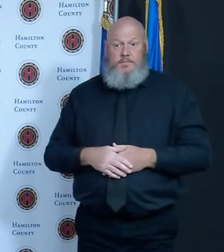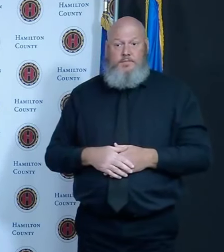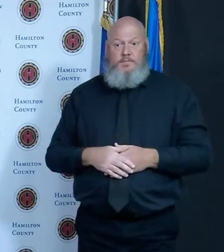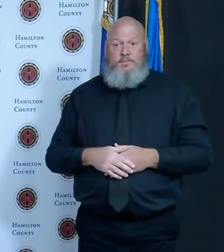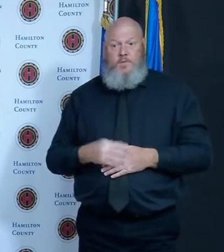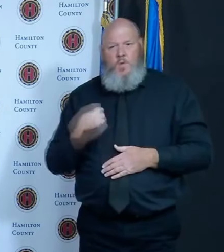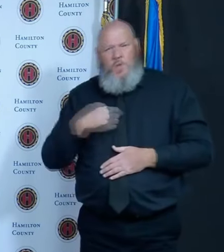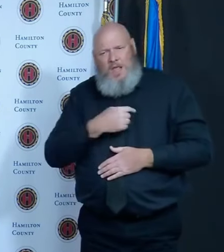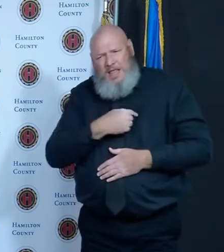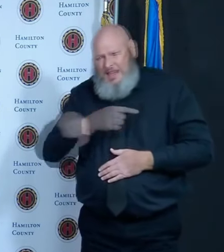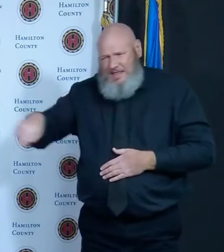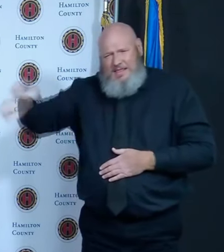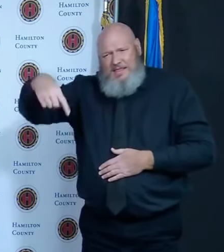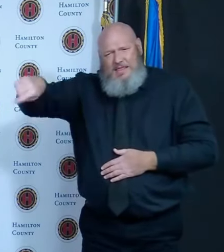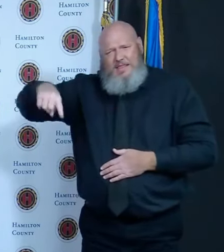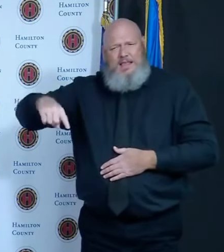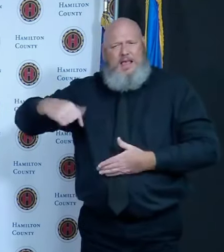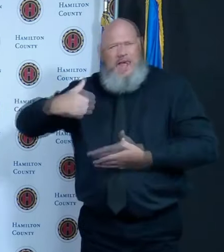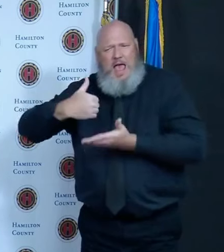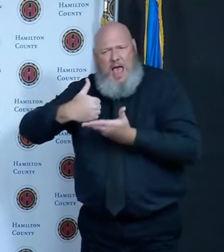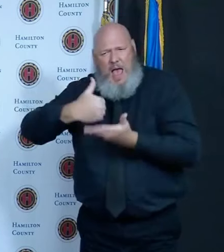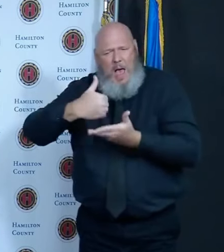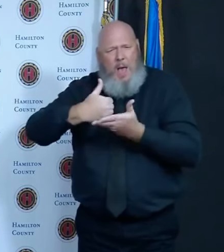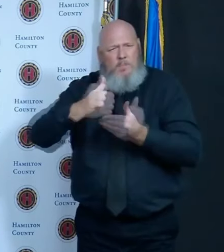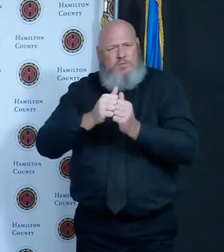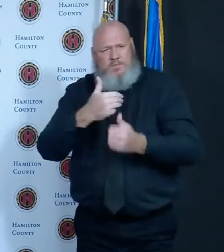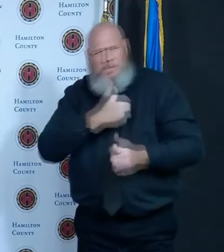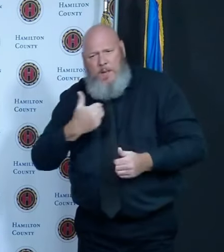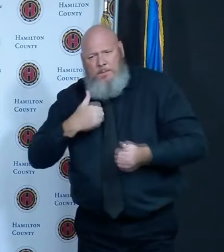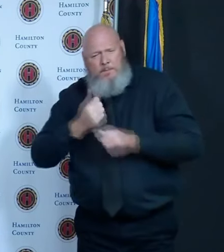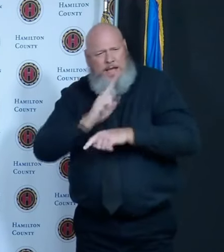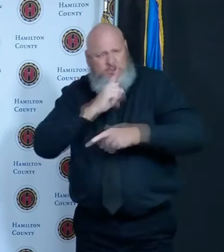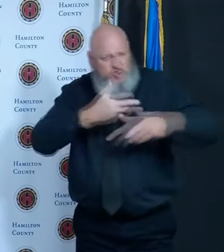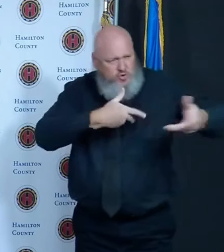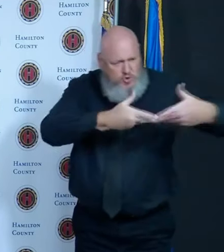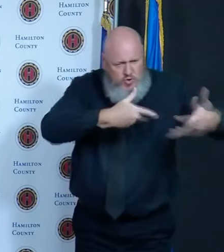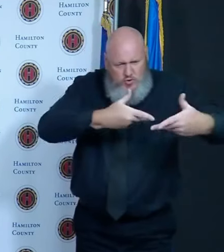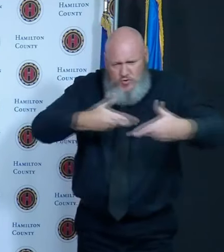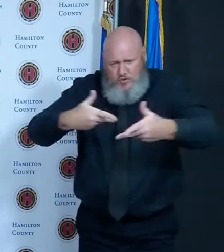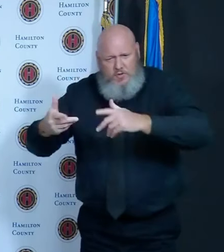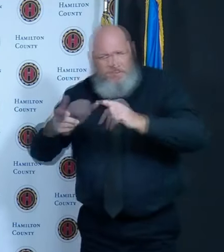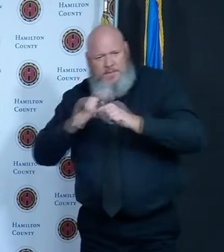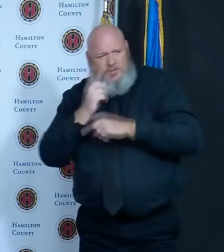members along those lines we're providing information to our members